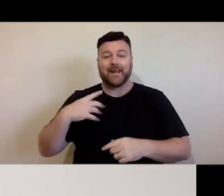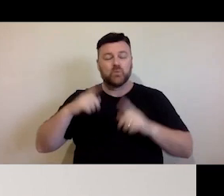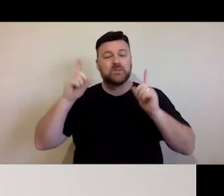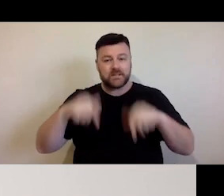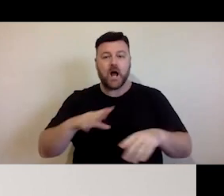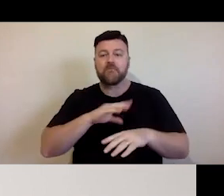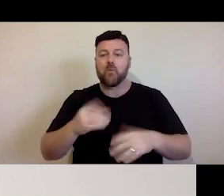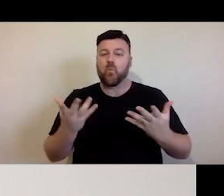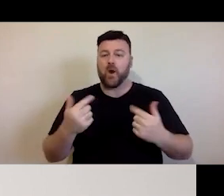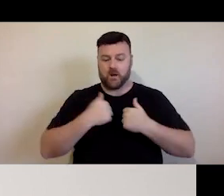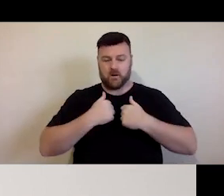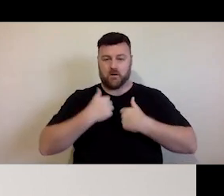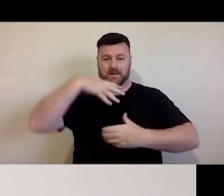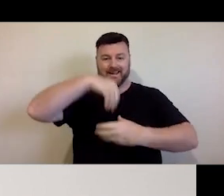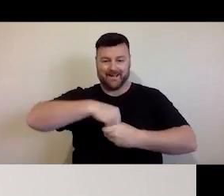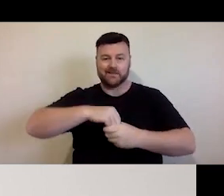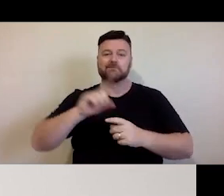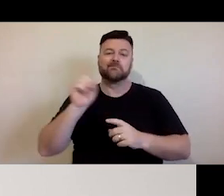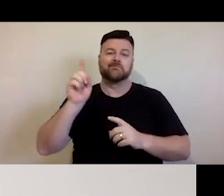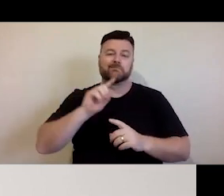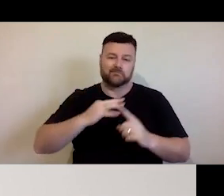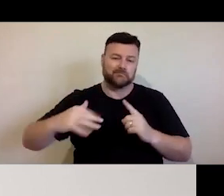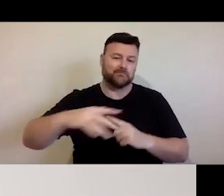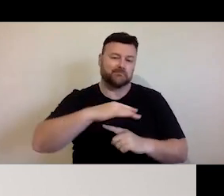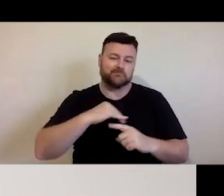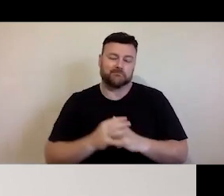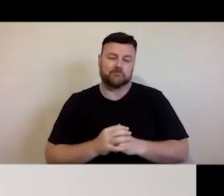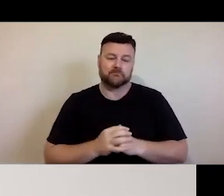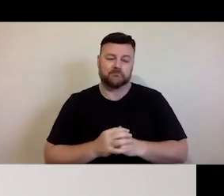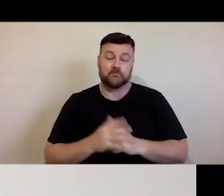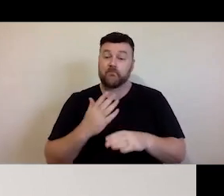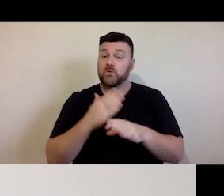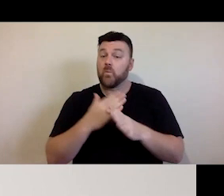starting points within the current context. To work together, we will